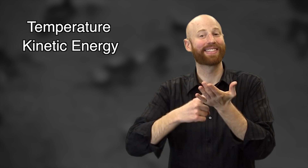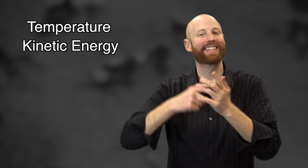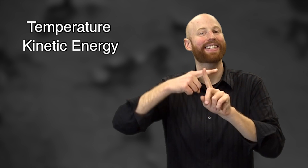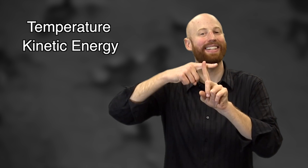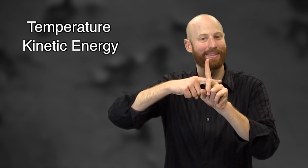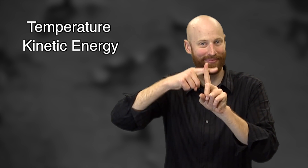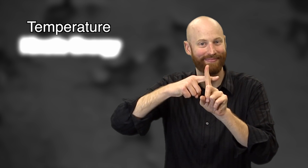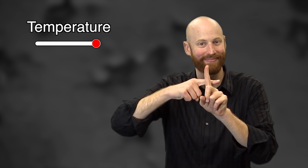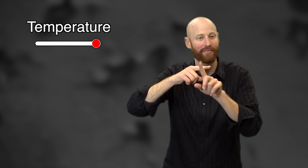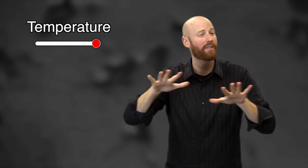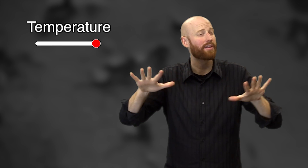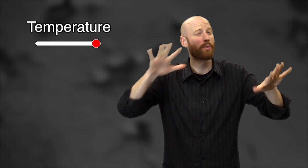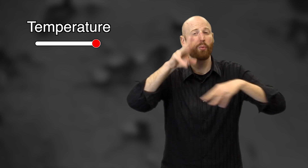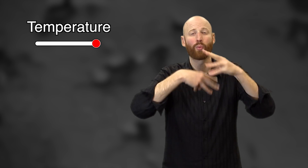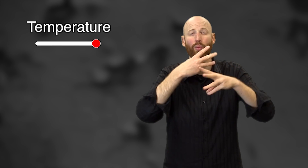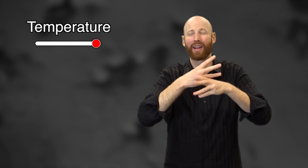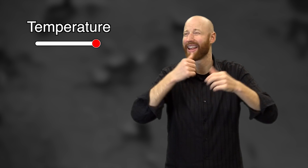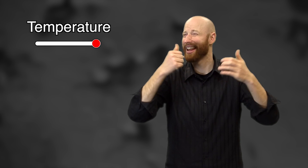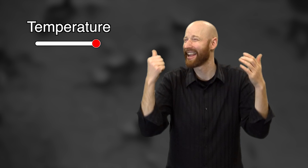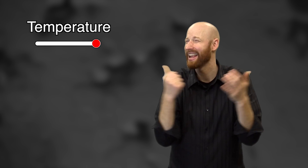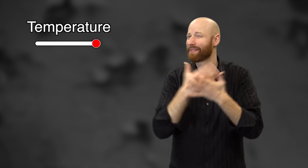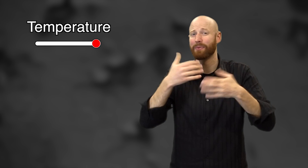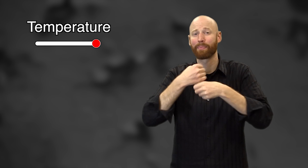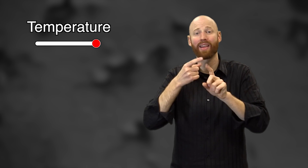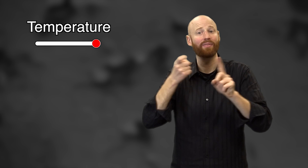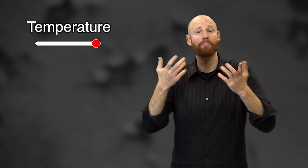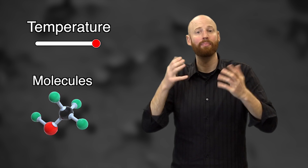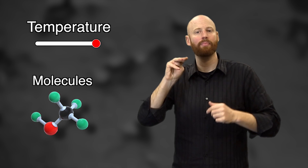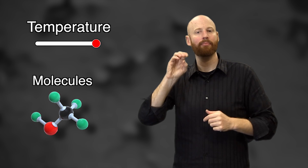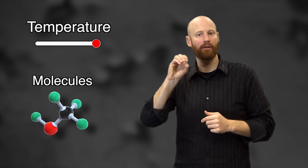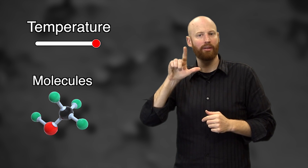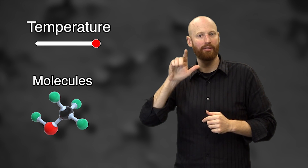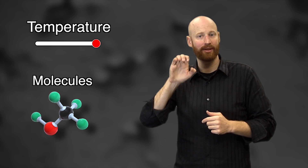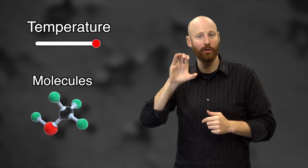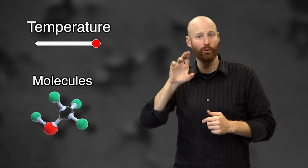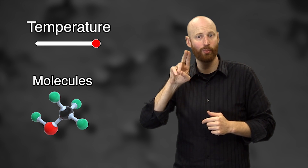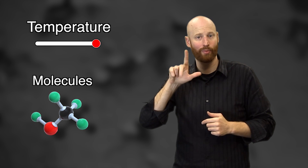First, temperature. Everything in the world is made up of molecules.